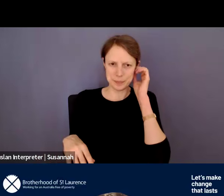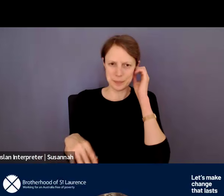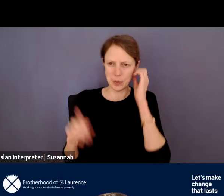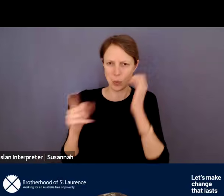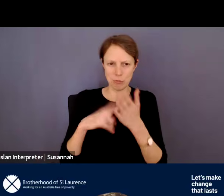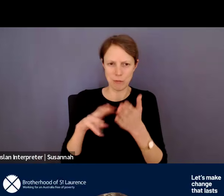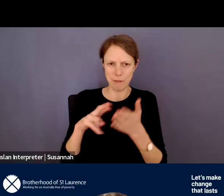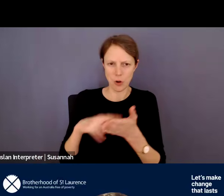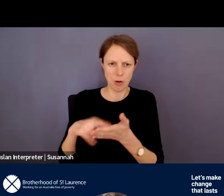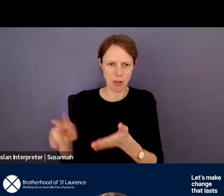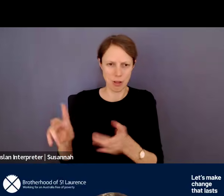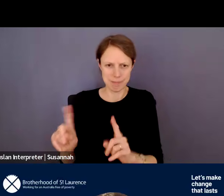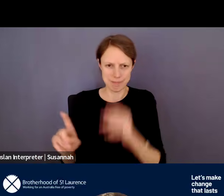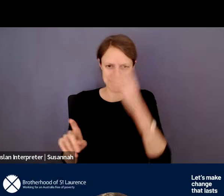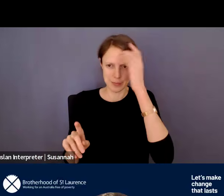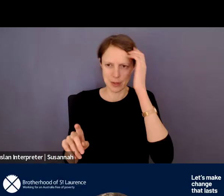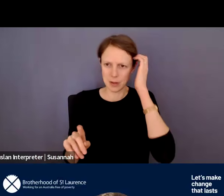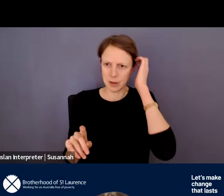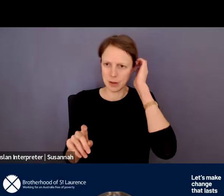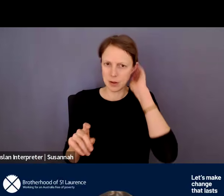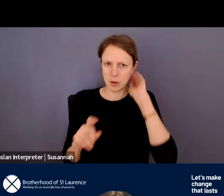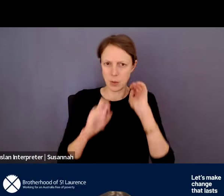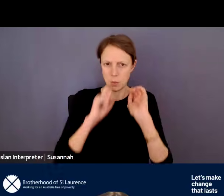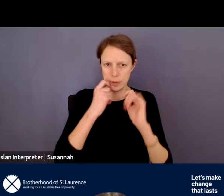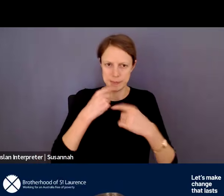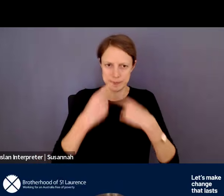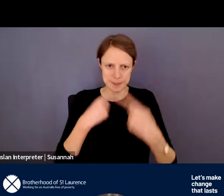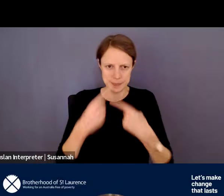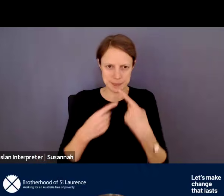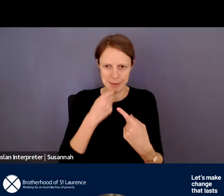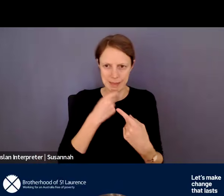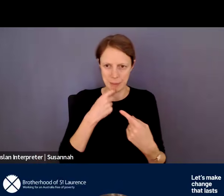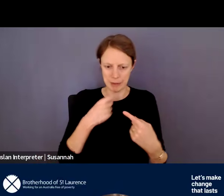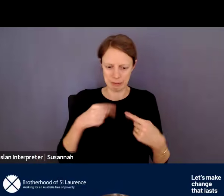let me just paint a little bit of a picture about where we are and where we're going. So where are